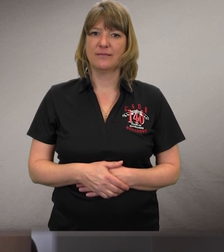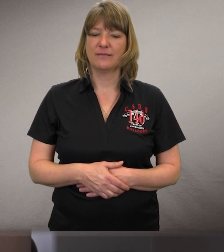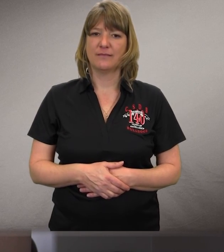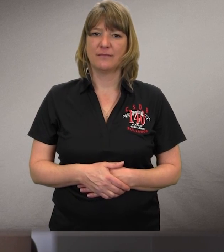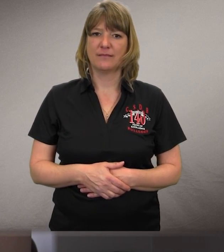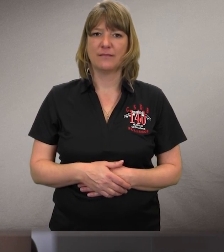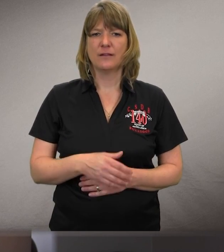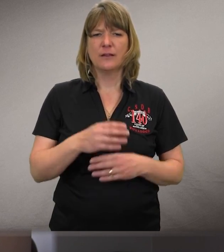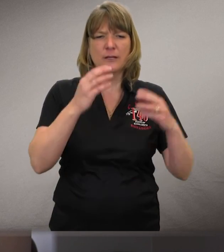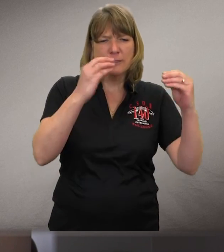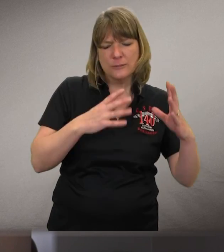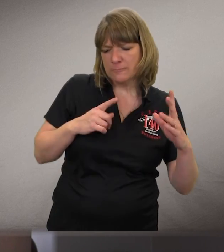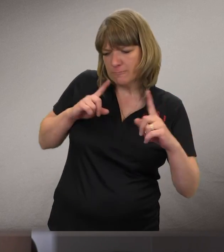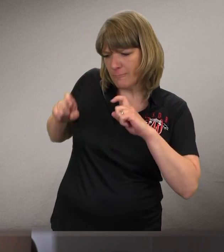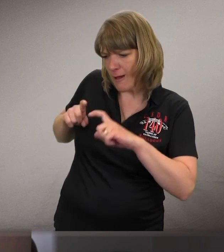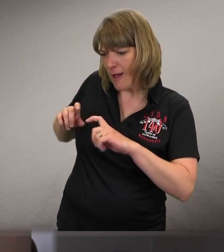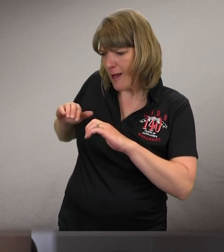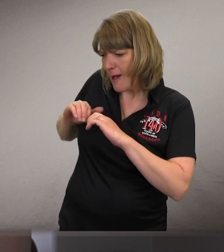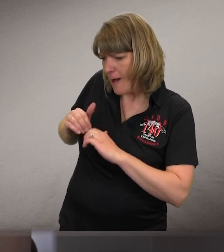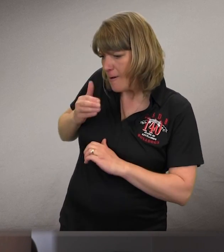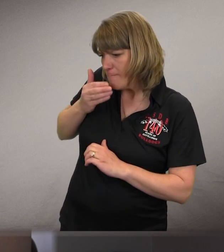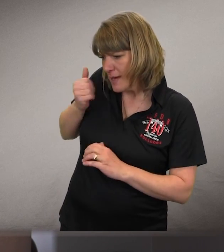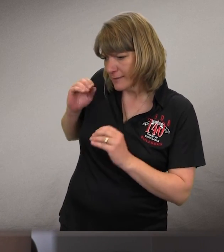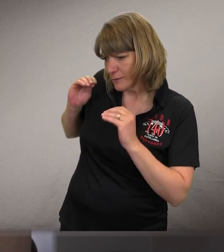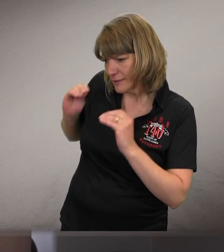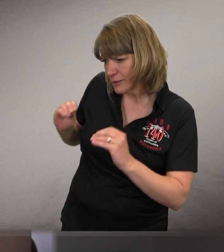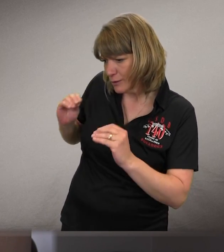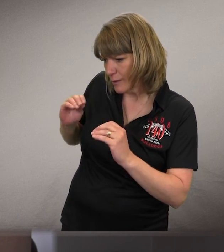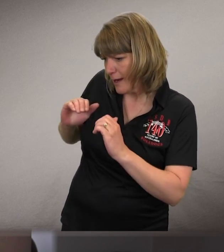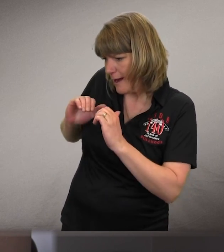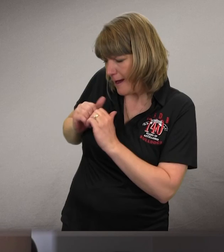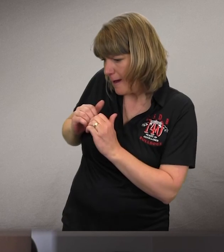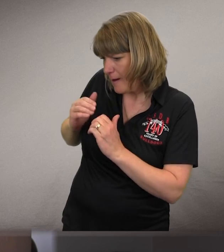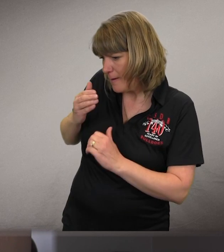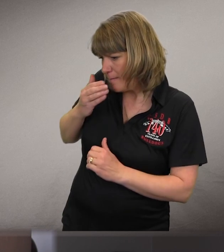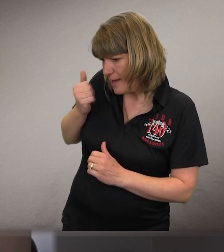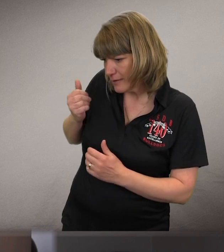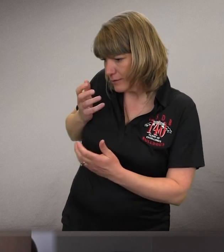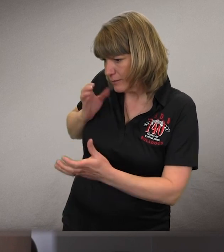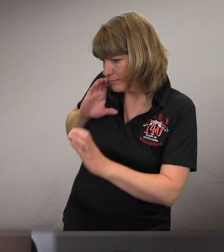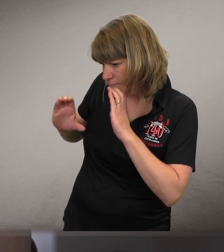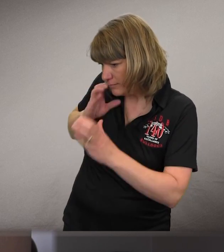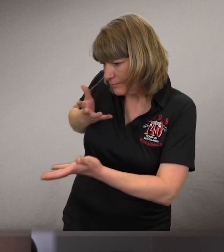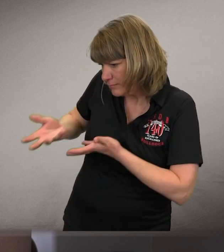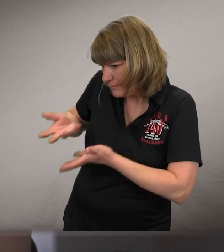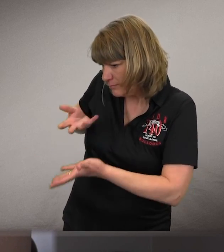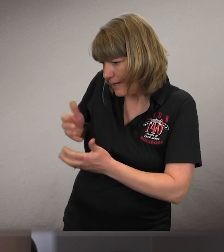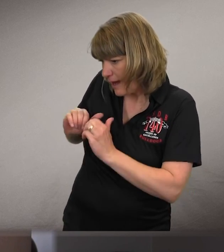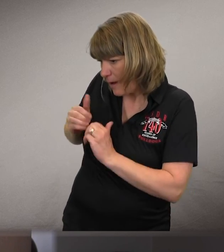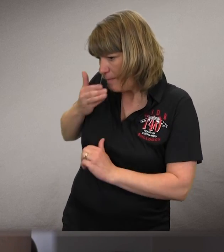I had teachers that would ask me, "What would be the best way to teach you?, What would be the best way to communicate with you?,